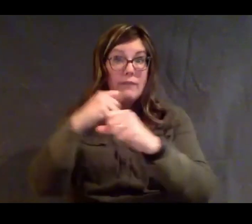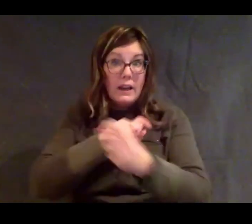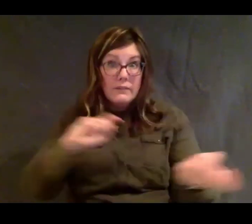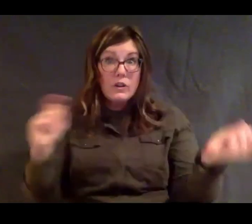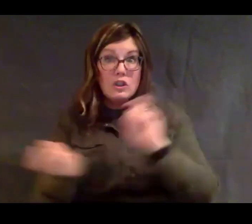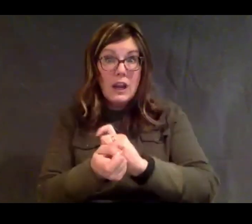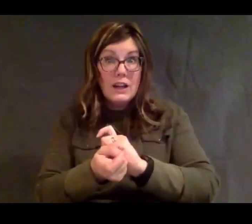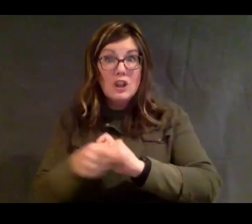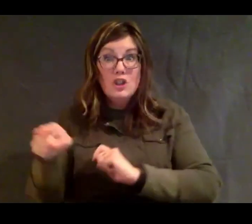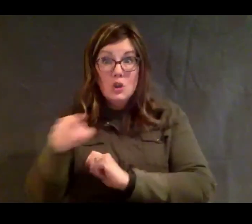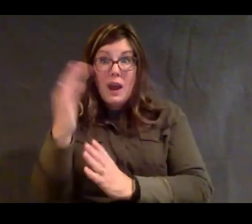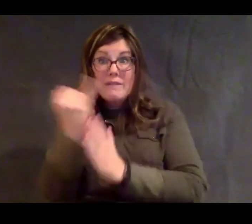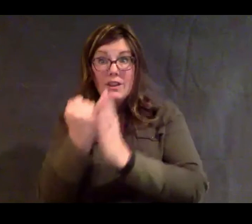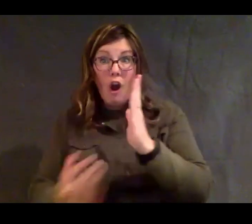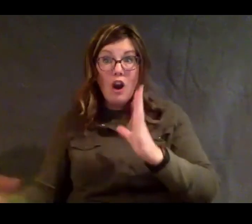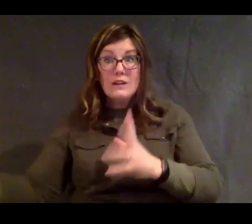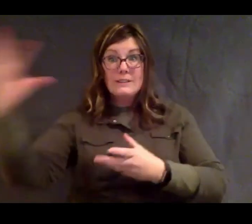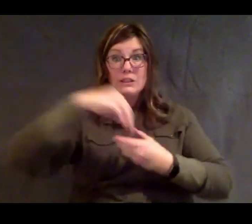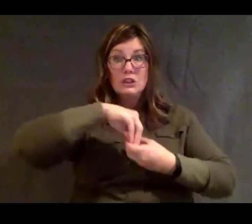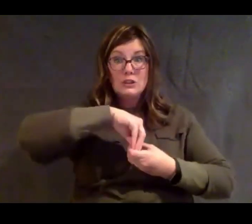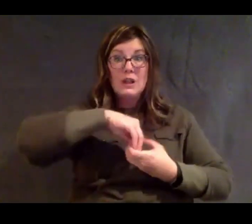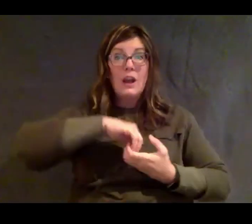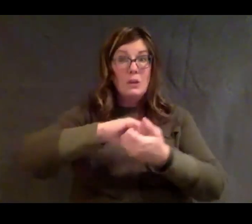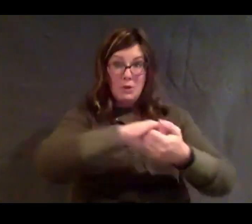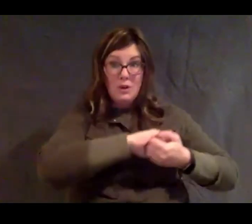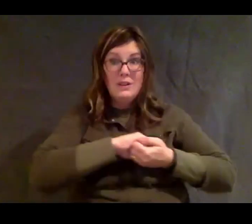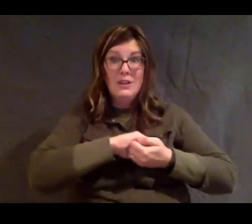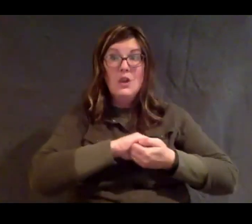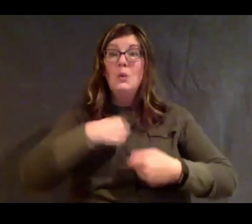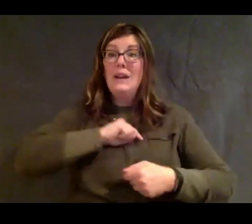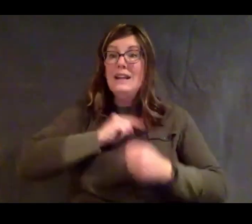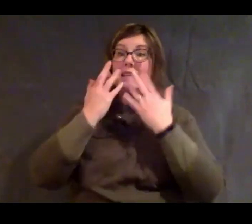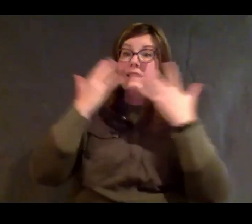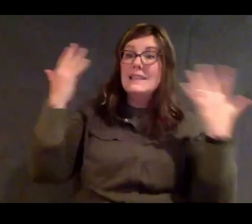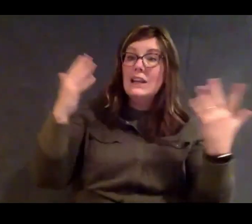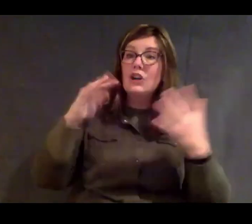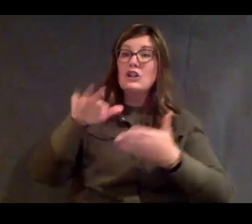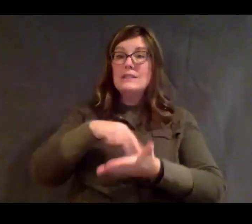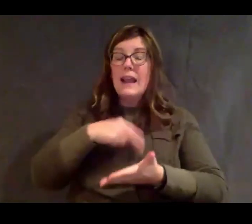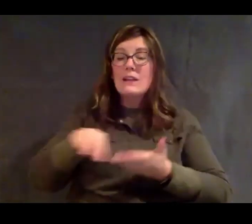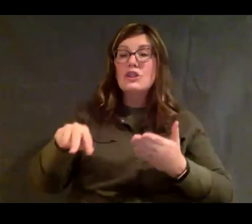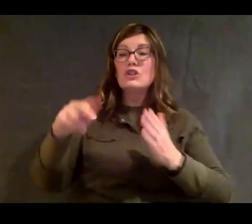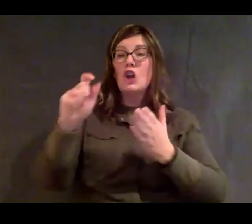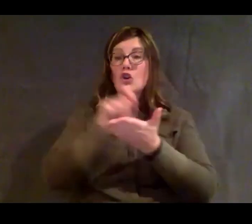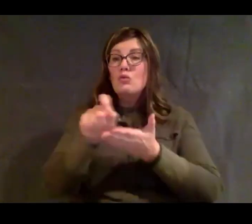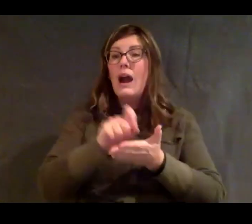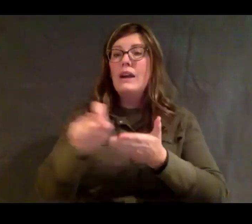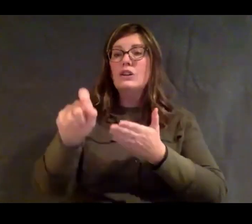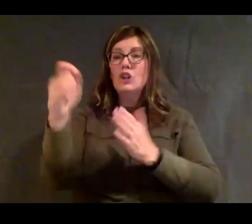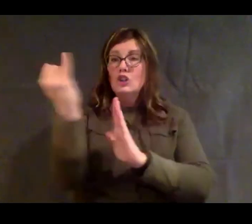community with you too we need singers dancers writers drawers everyone to come together to